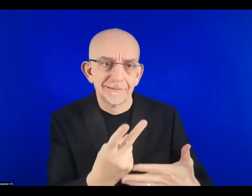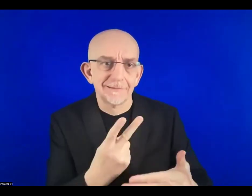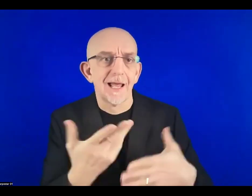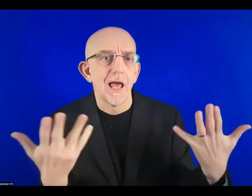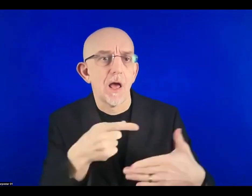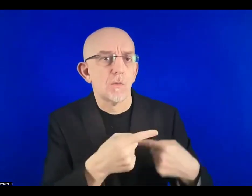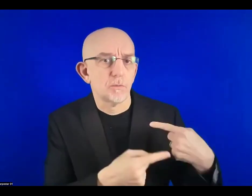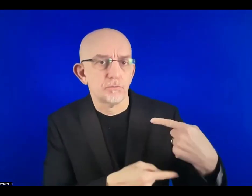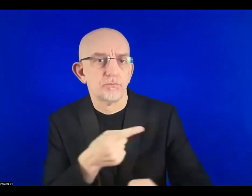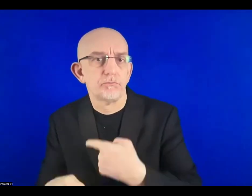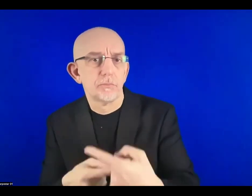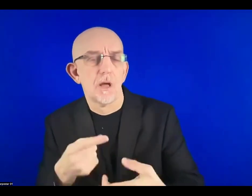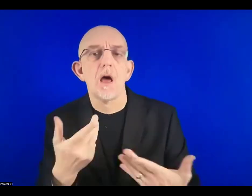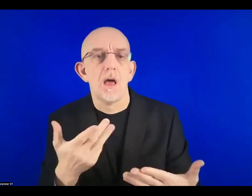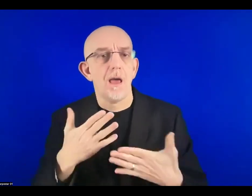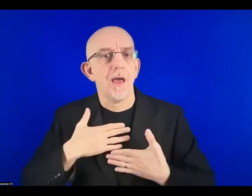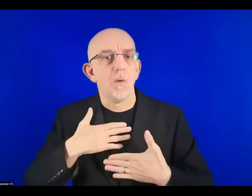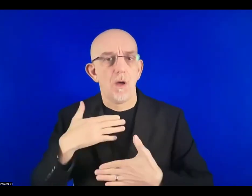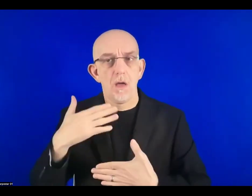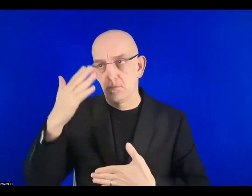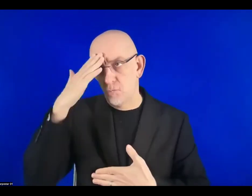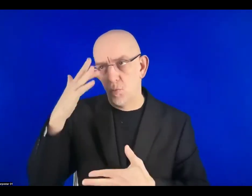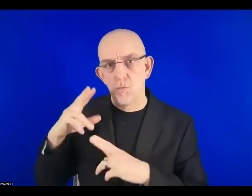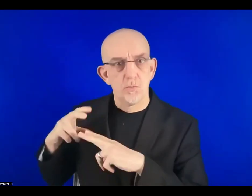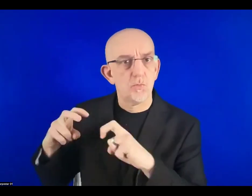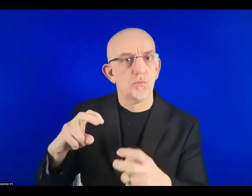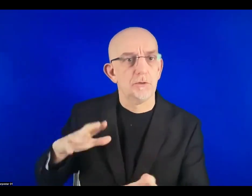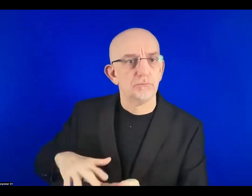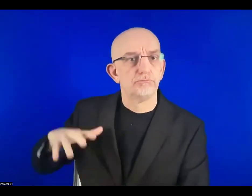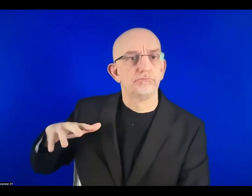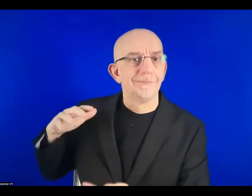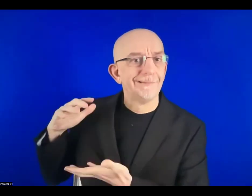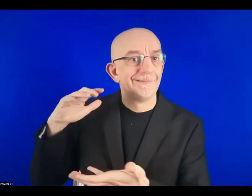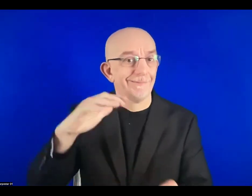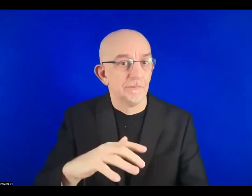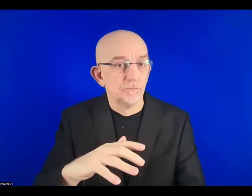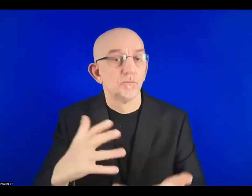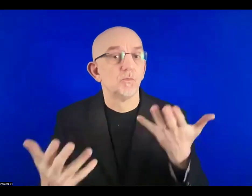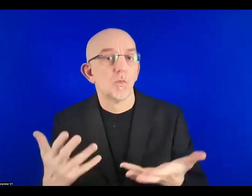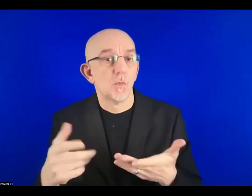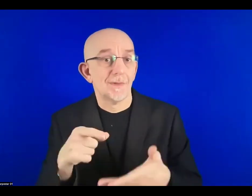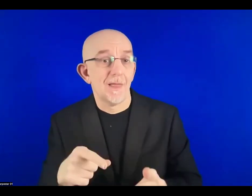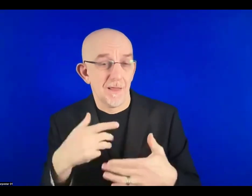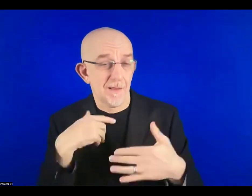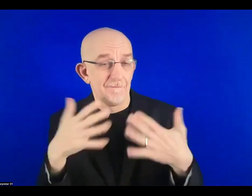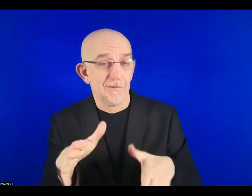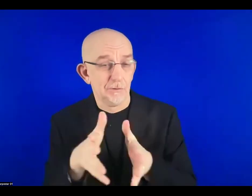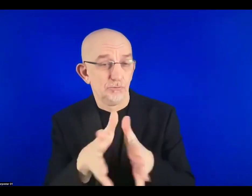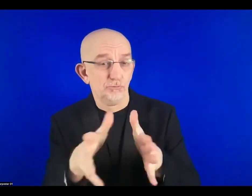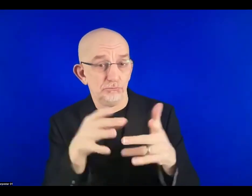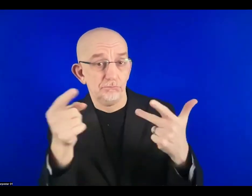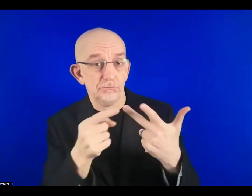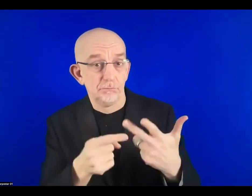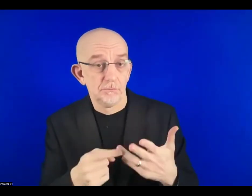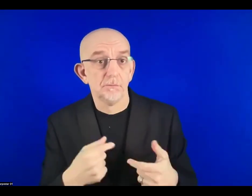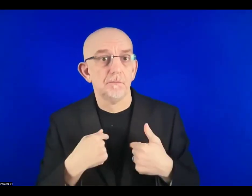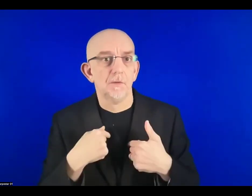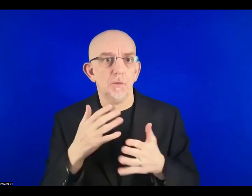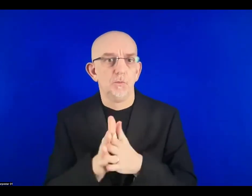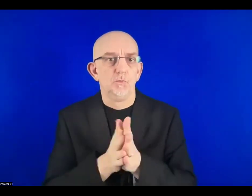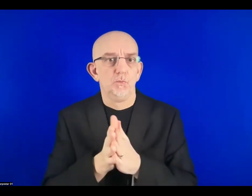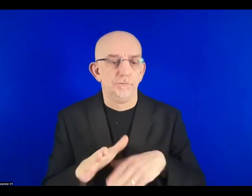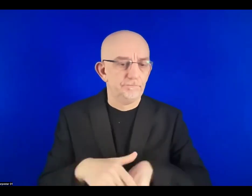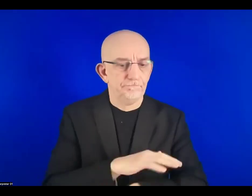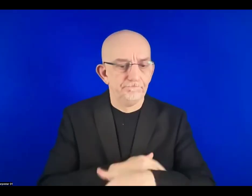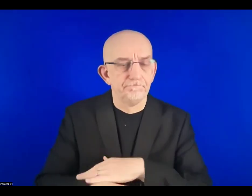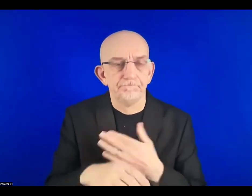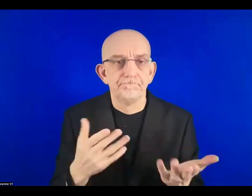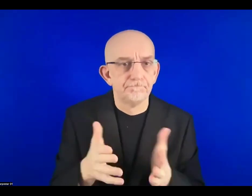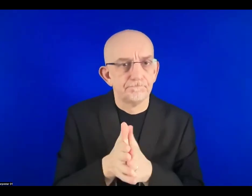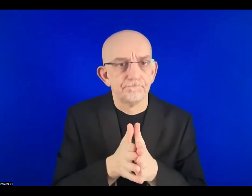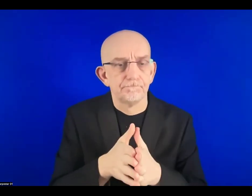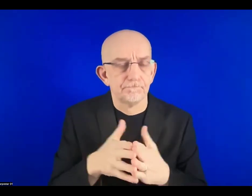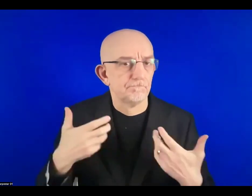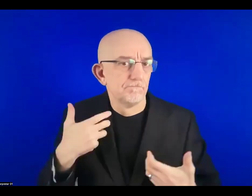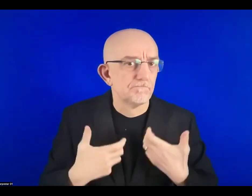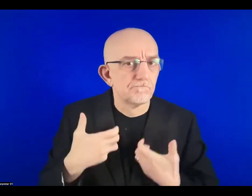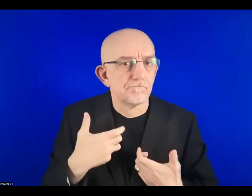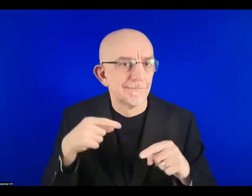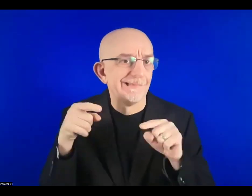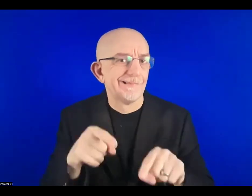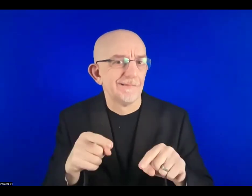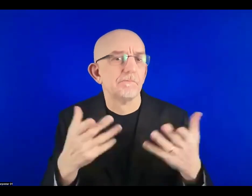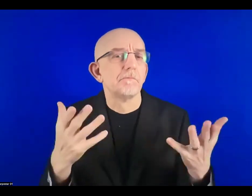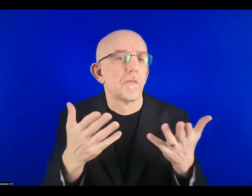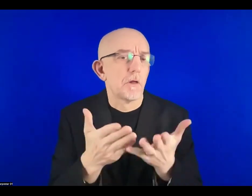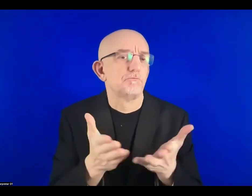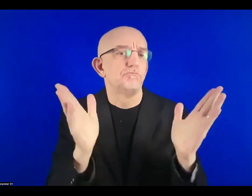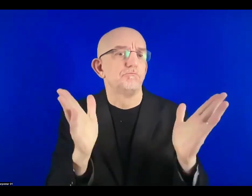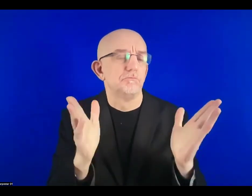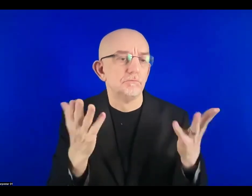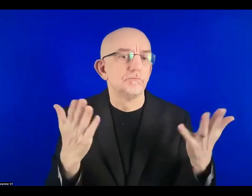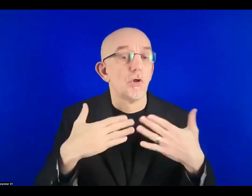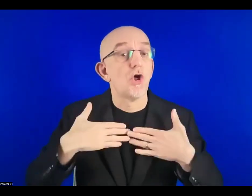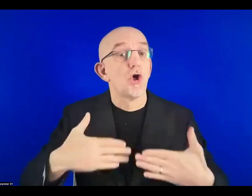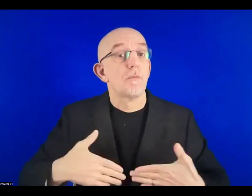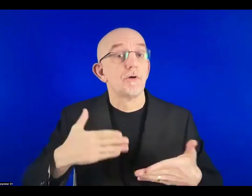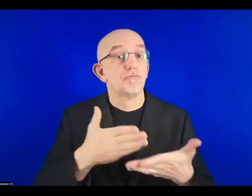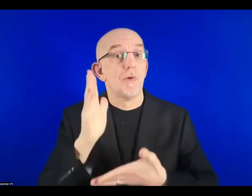are always -- my area of interest, but more in general, all human rights law can be